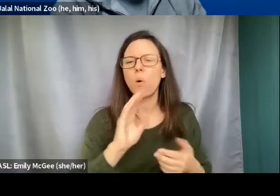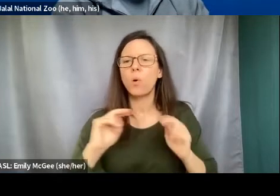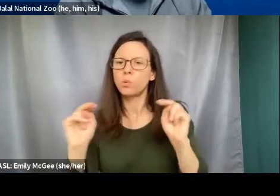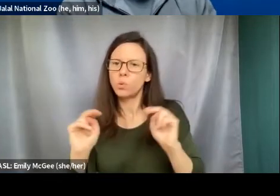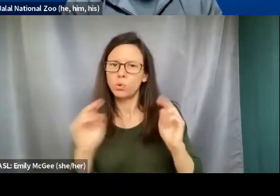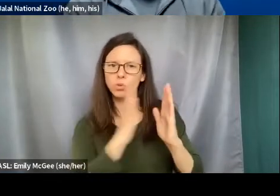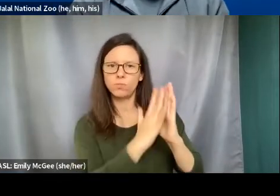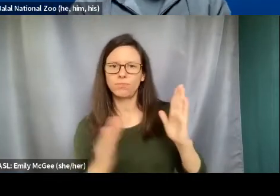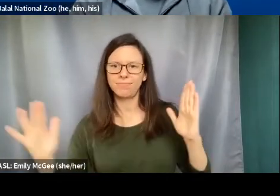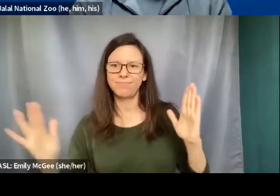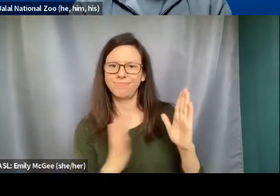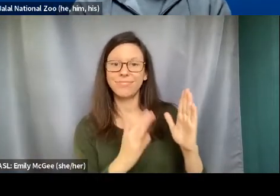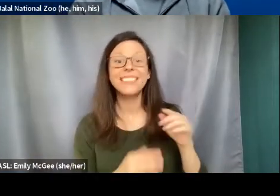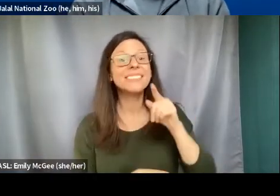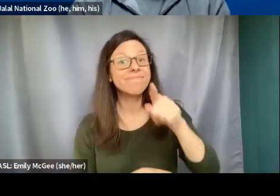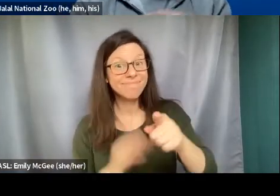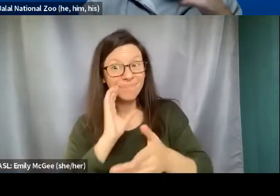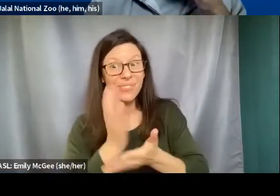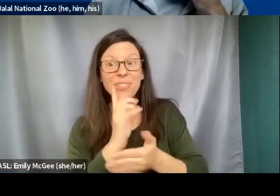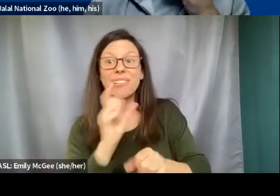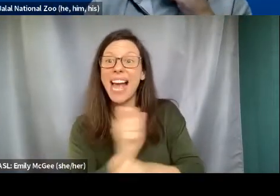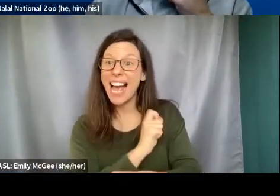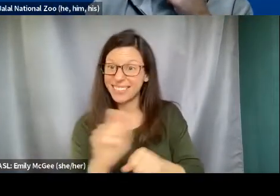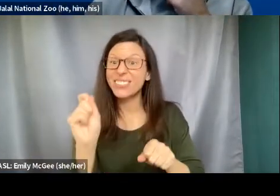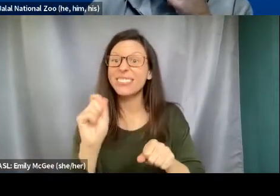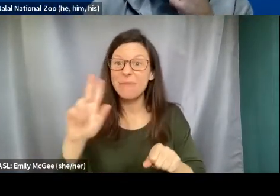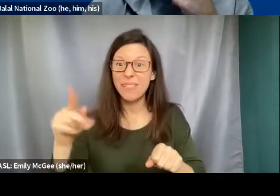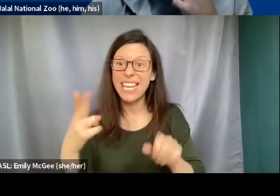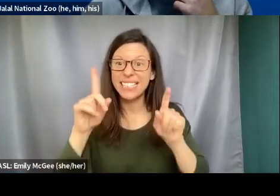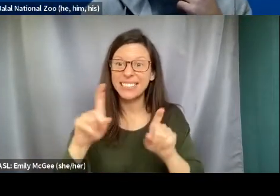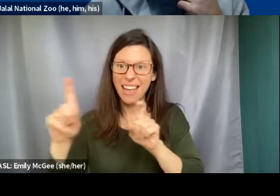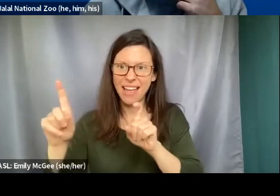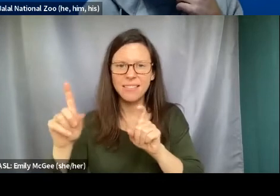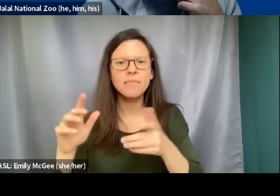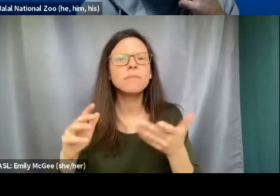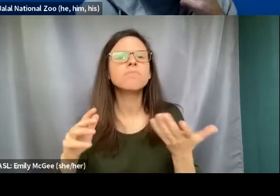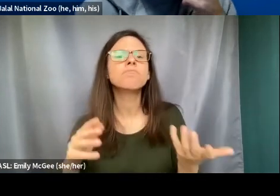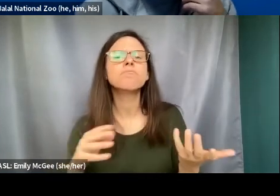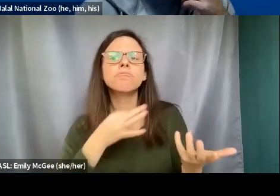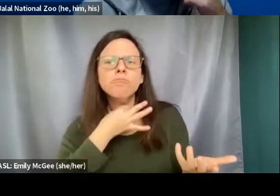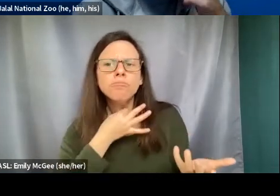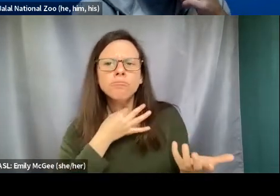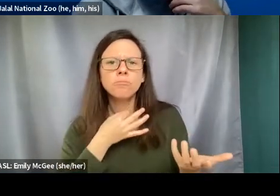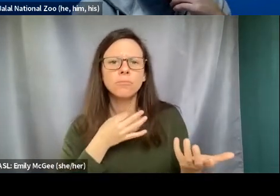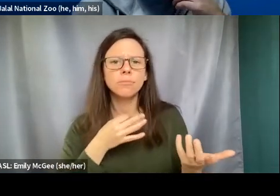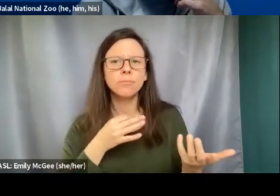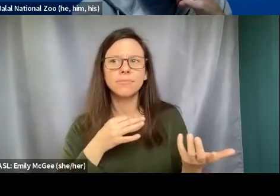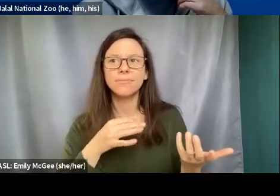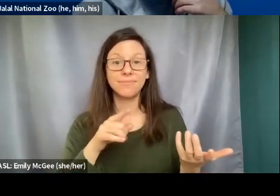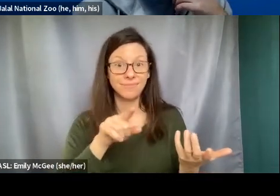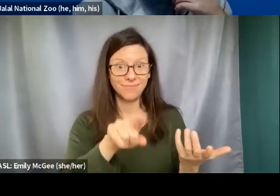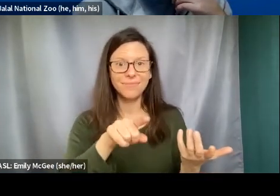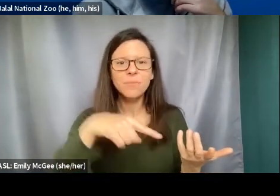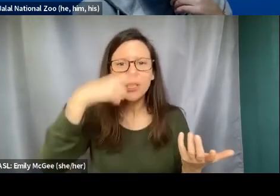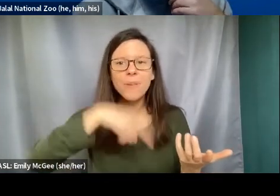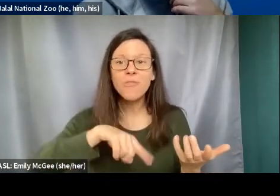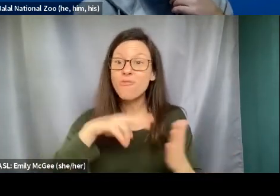another poll here. Let's give our viewers a chance to read this ph test. I want you to read this test